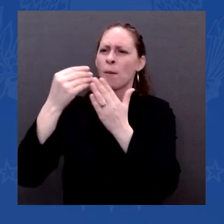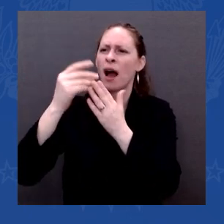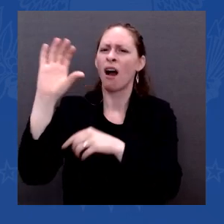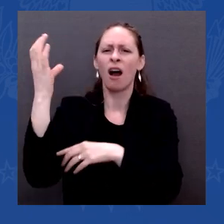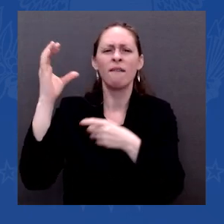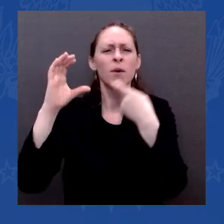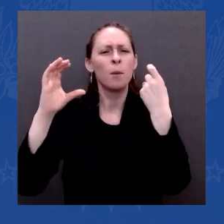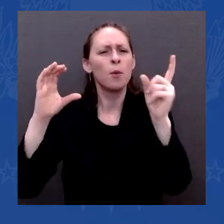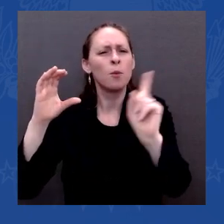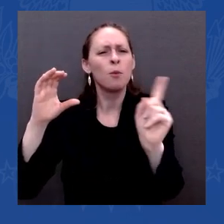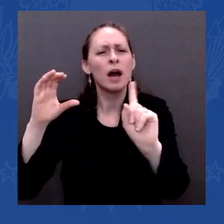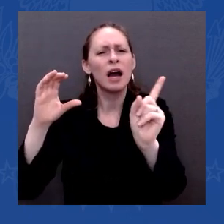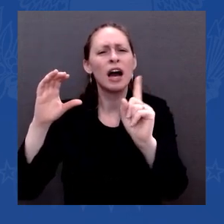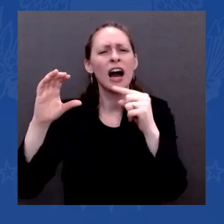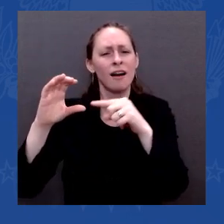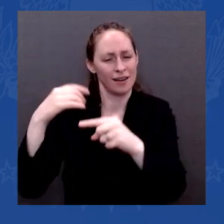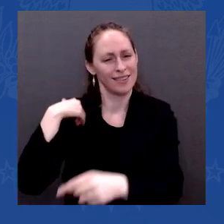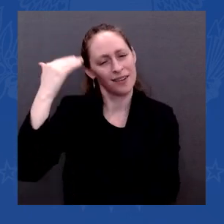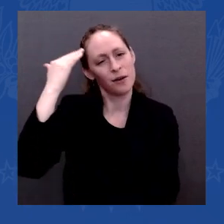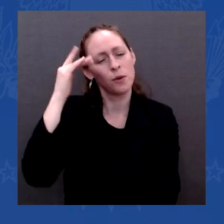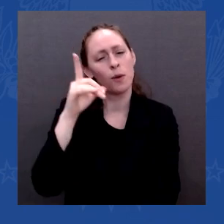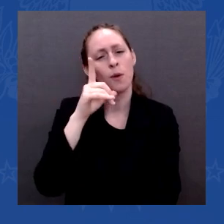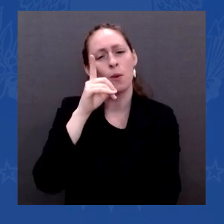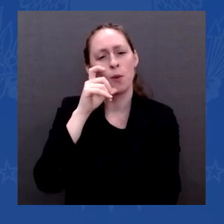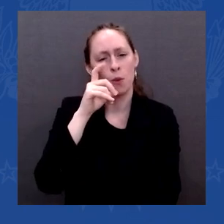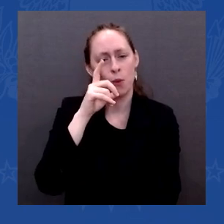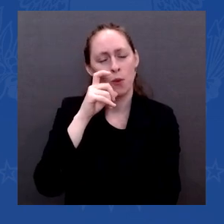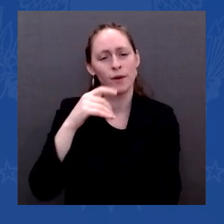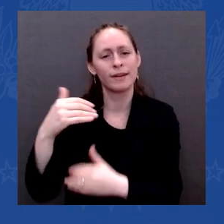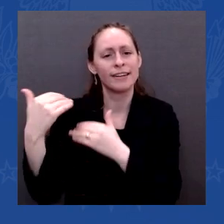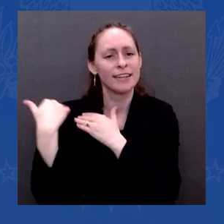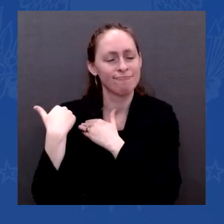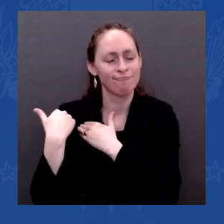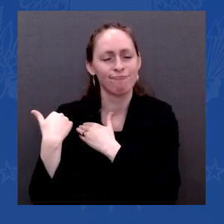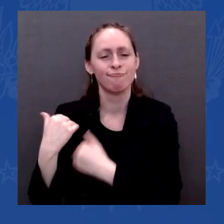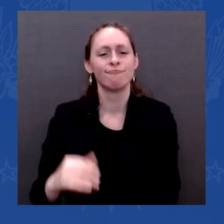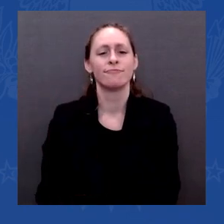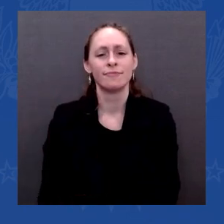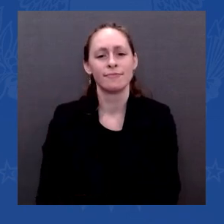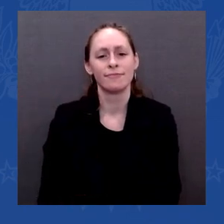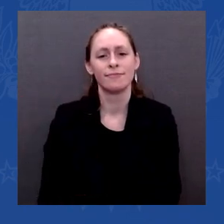And not a single person making less than $400,000 a year